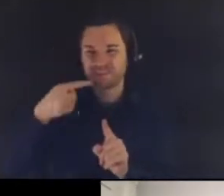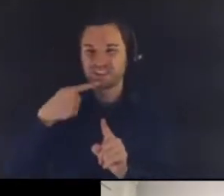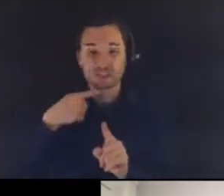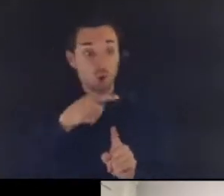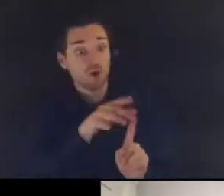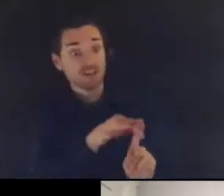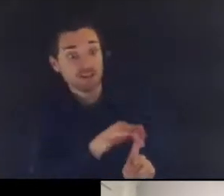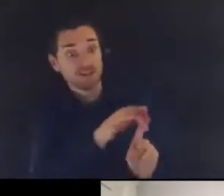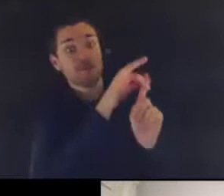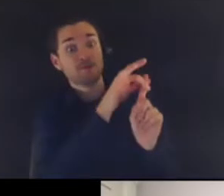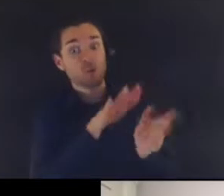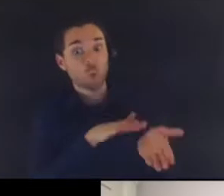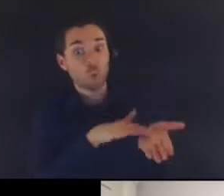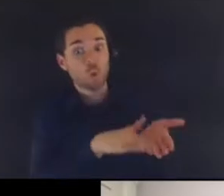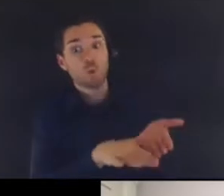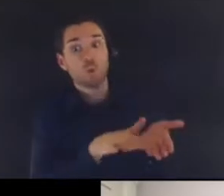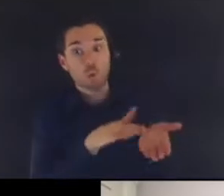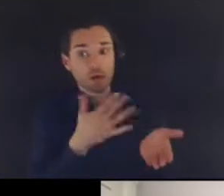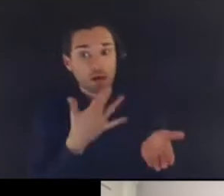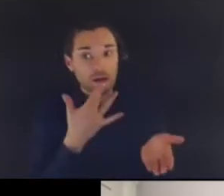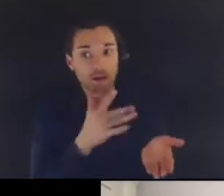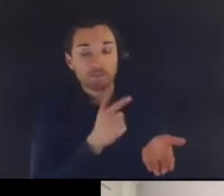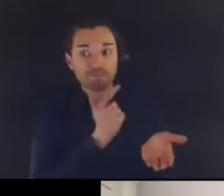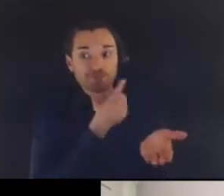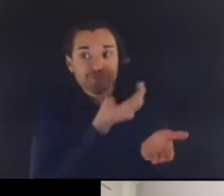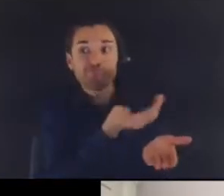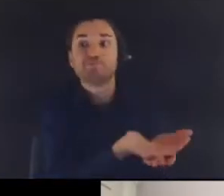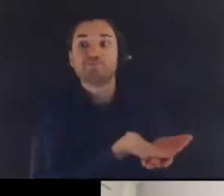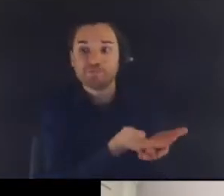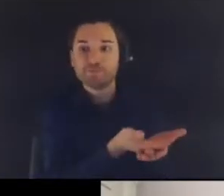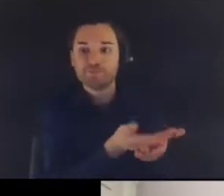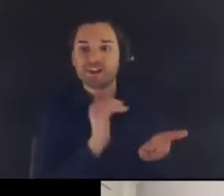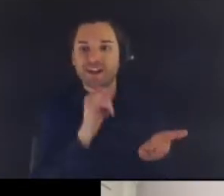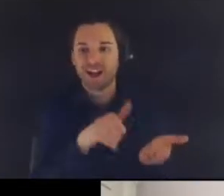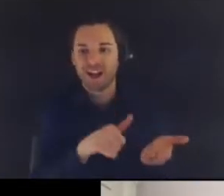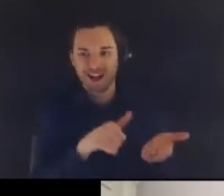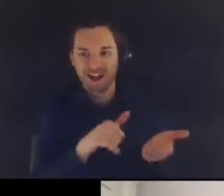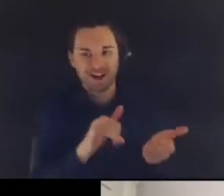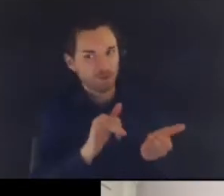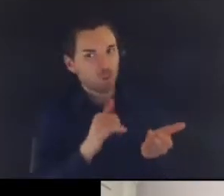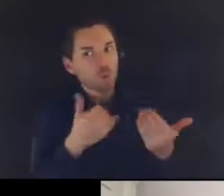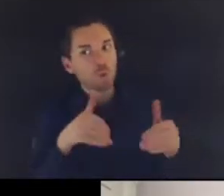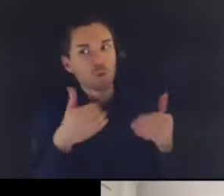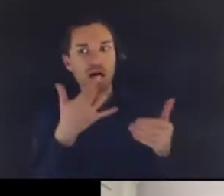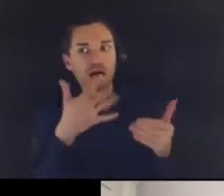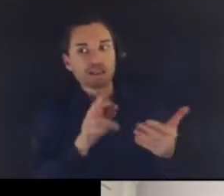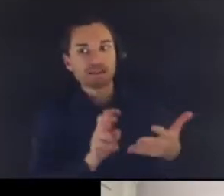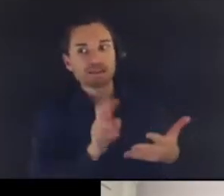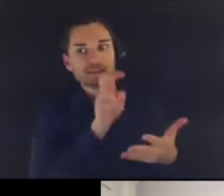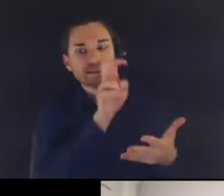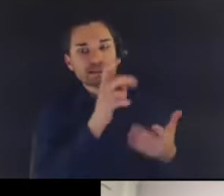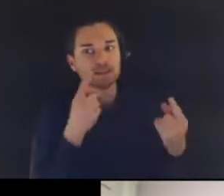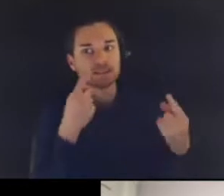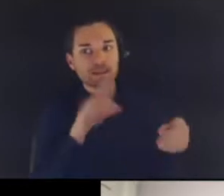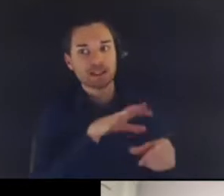disabled people but what does that say about other disabled people? It s a survival strategy. Saying that you re an exception, or portraying yourself as exceptional, is more about surviving